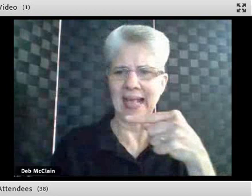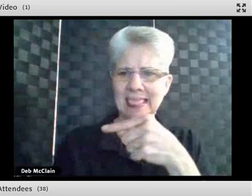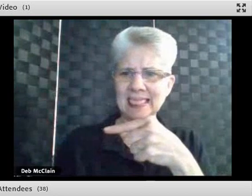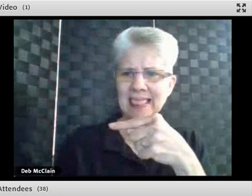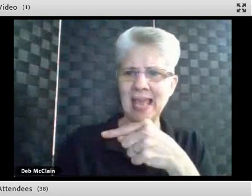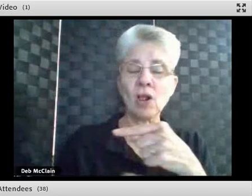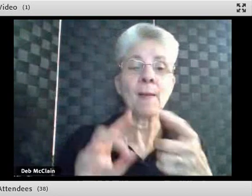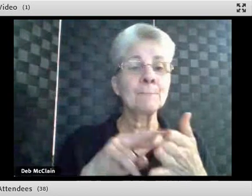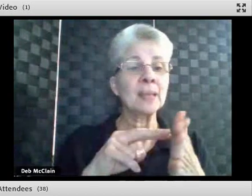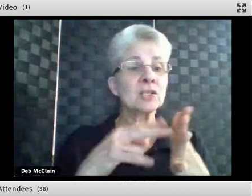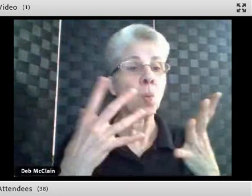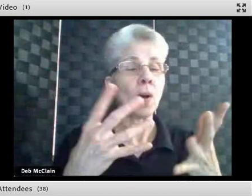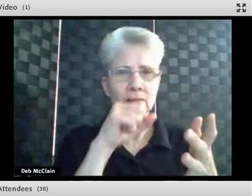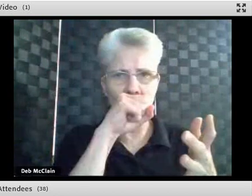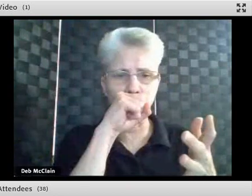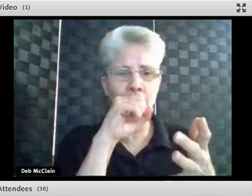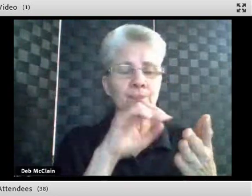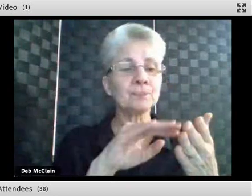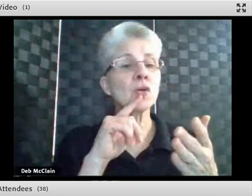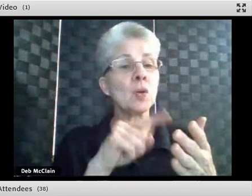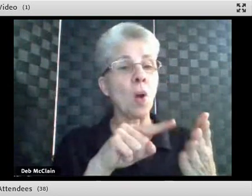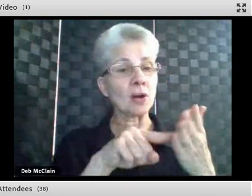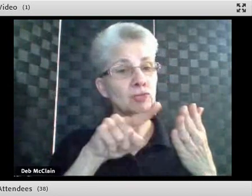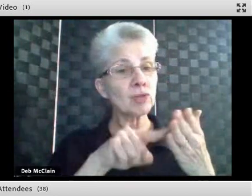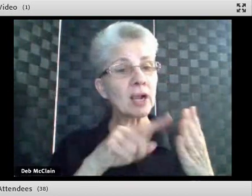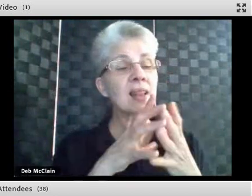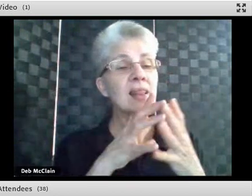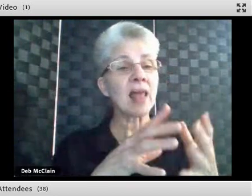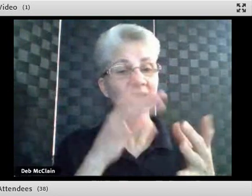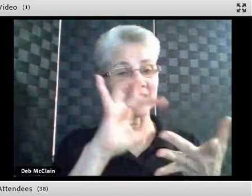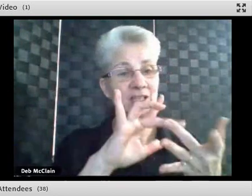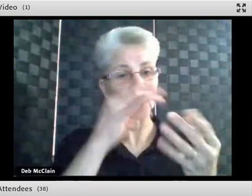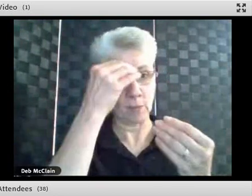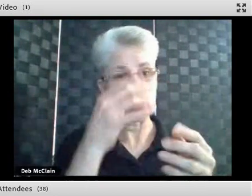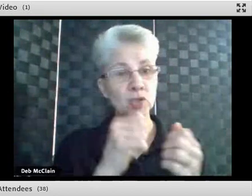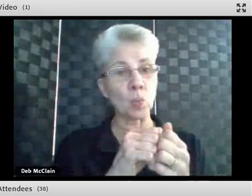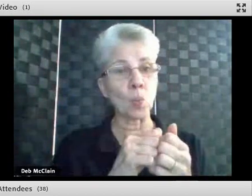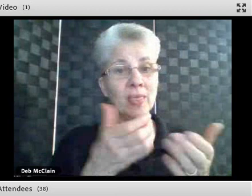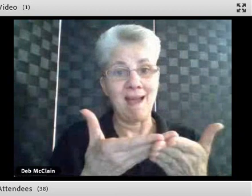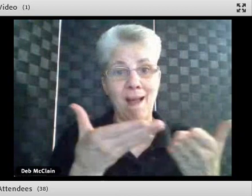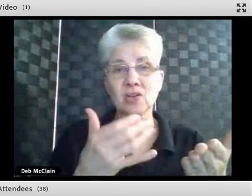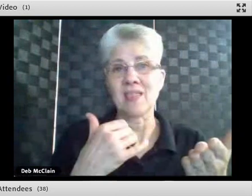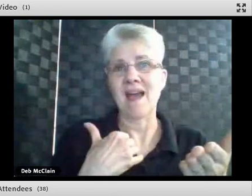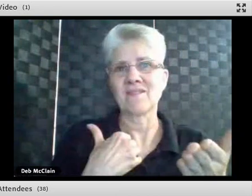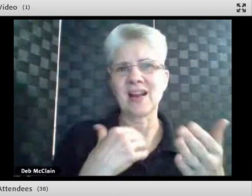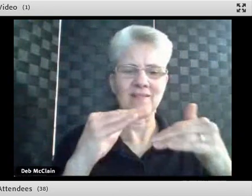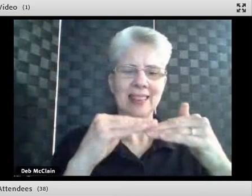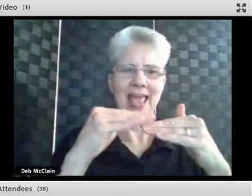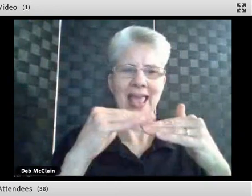and that simply means that you are tracking a lot of different information with your digital objects and have a lot of layers to them.